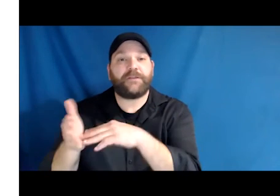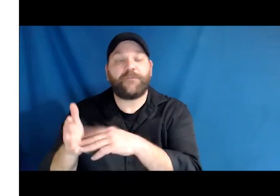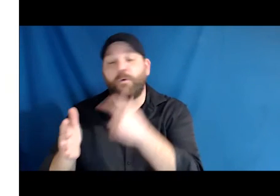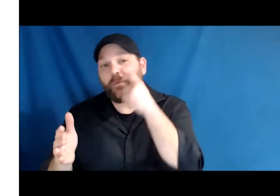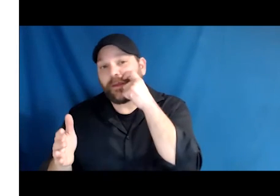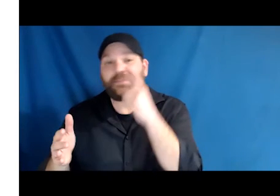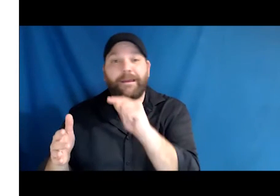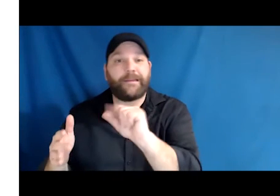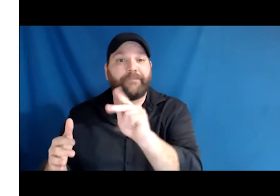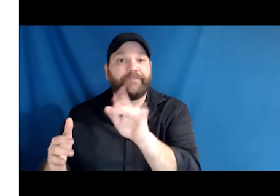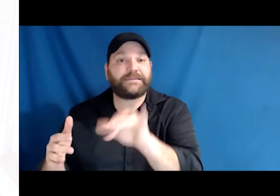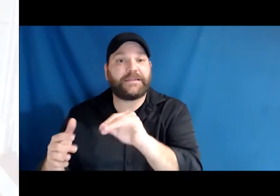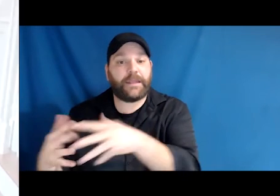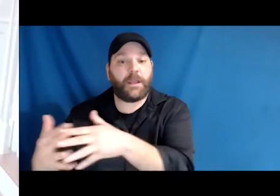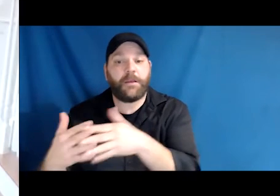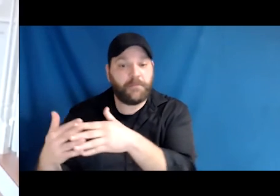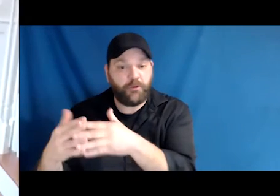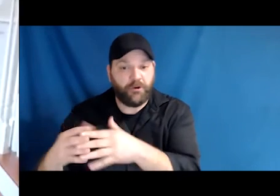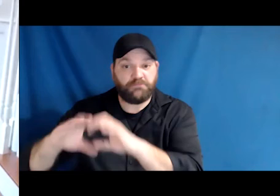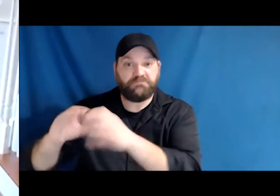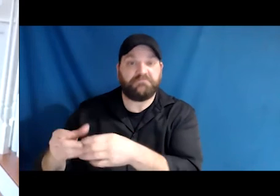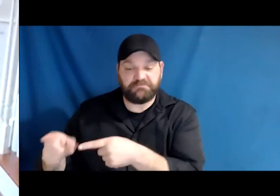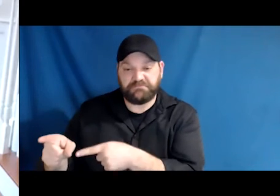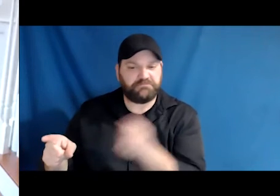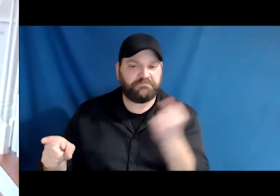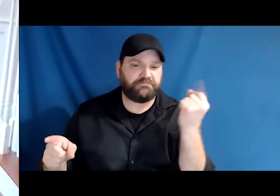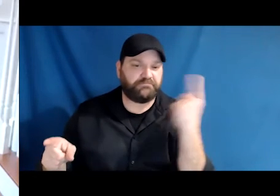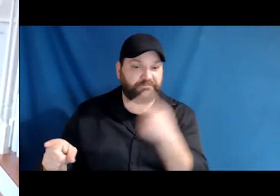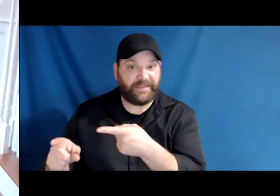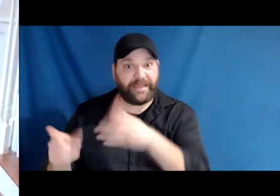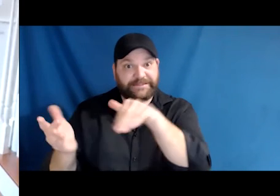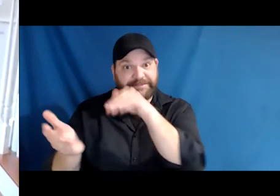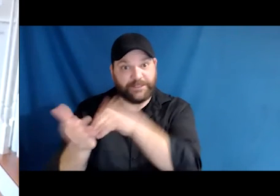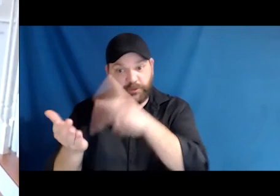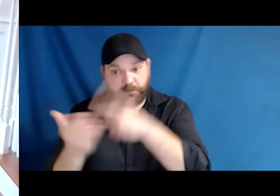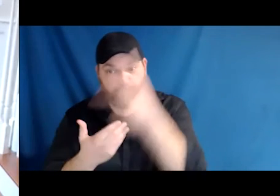Trae has significantly improved and transitioned the Center's programming to the virtual format.